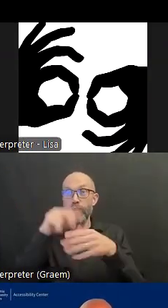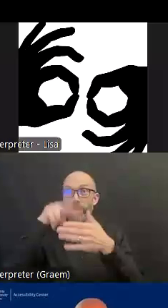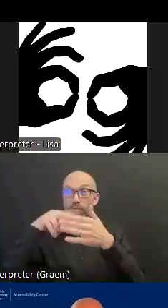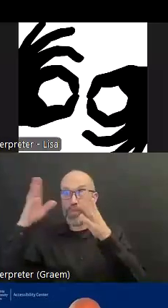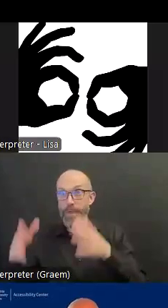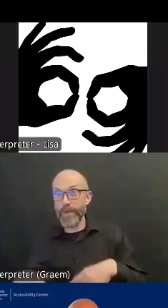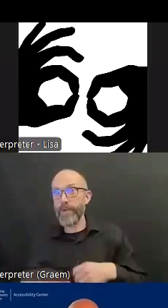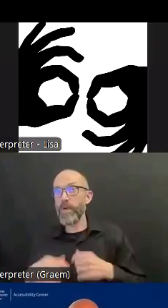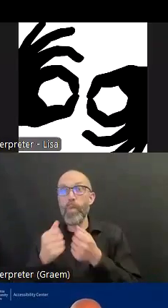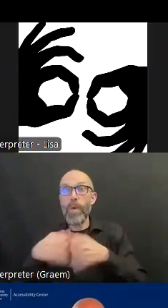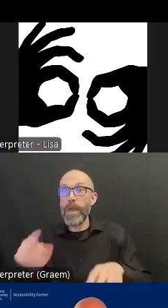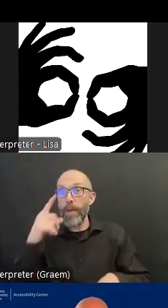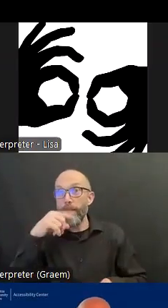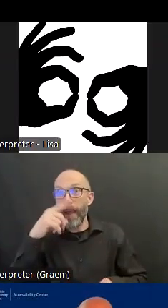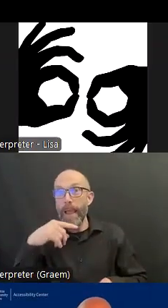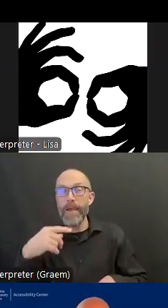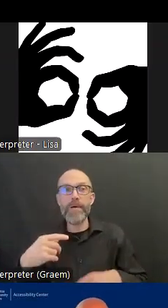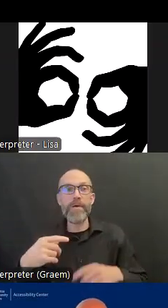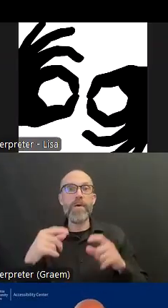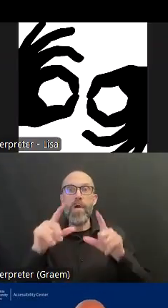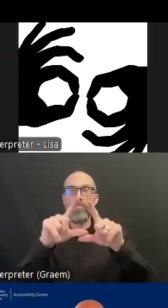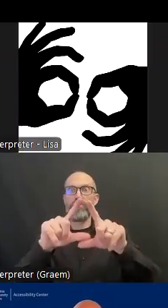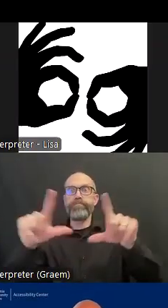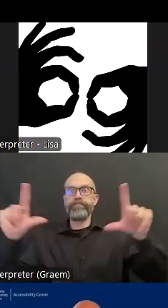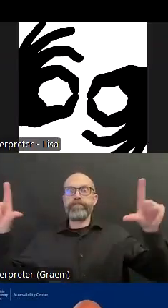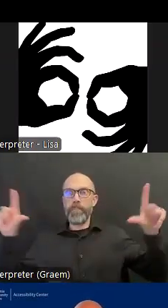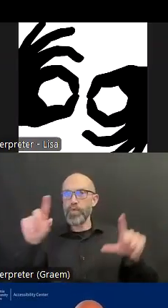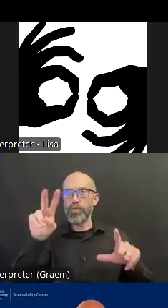or perhaps zooming it to 200%, et cetera, and showing